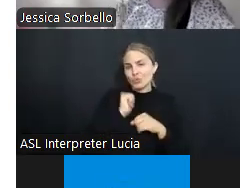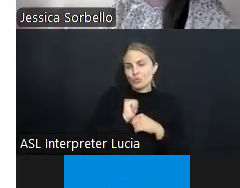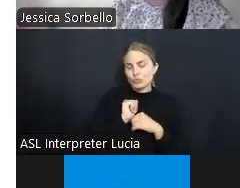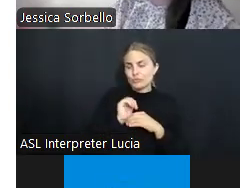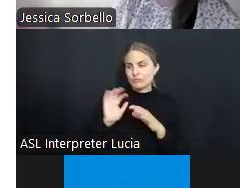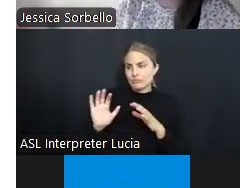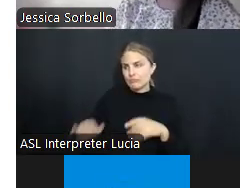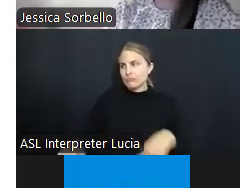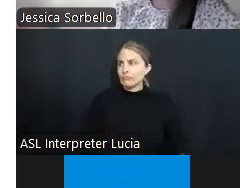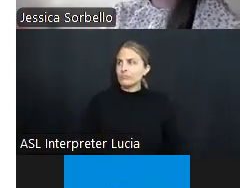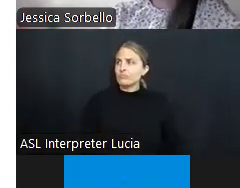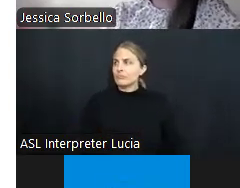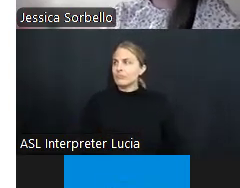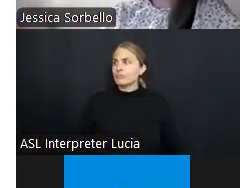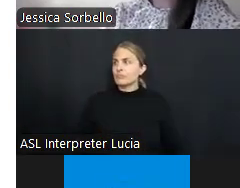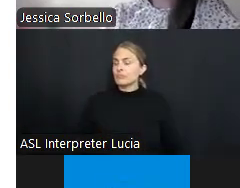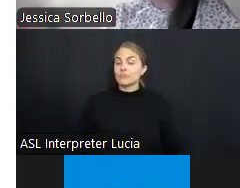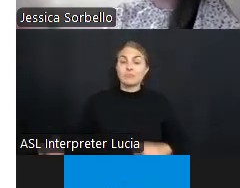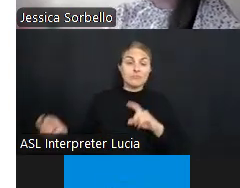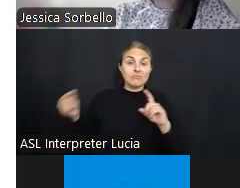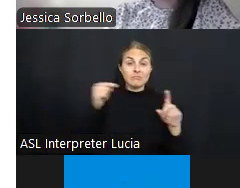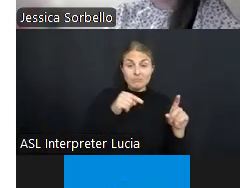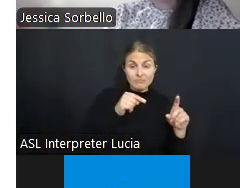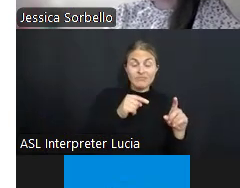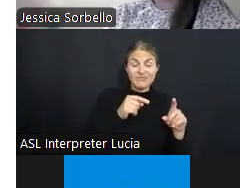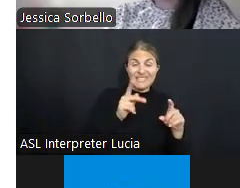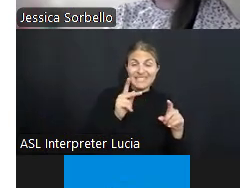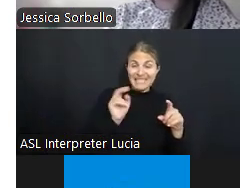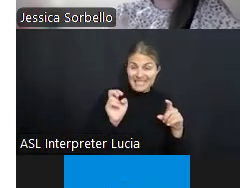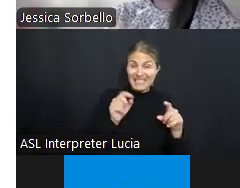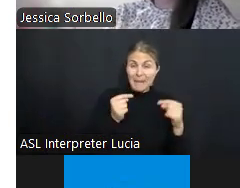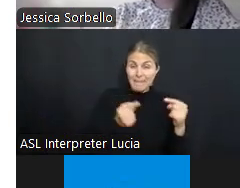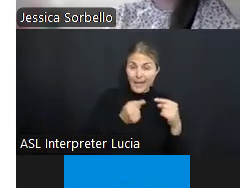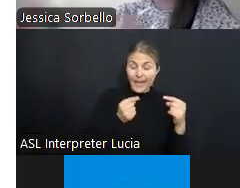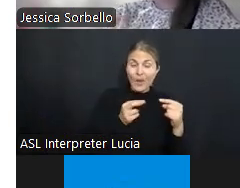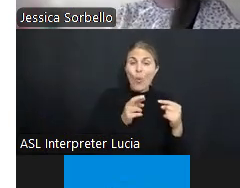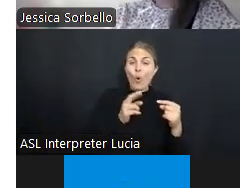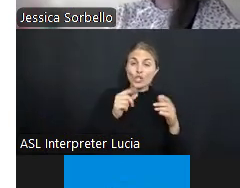and knee surgery especially knee replacement that